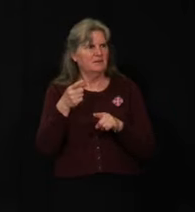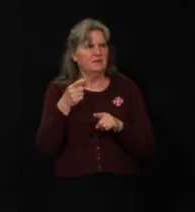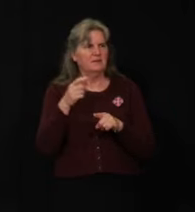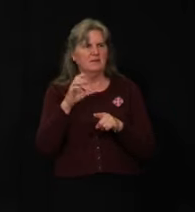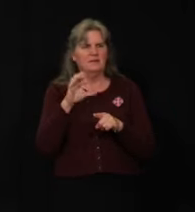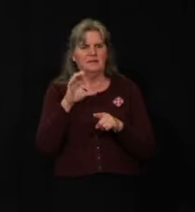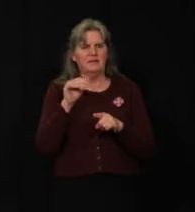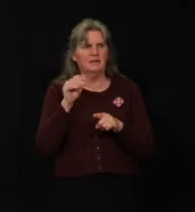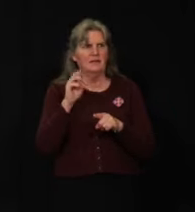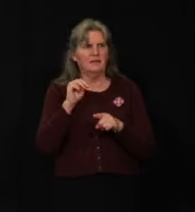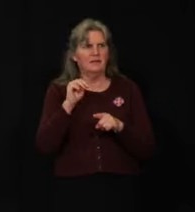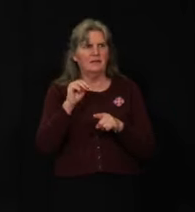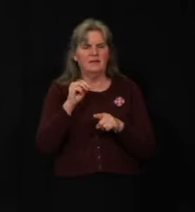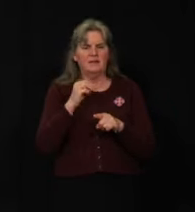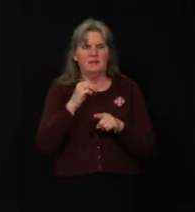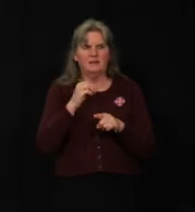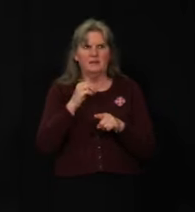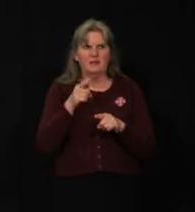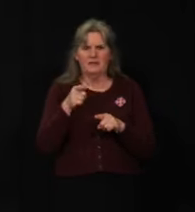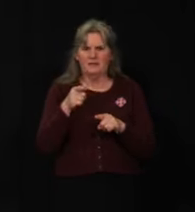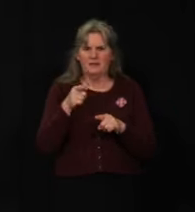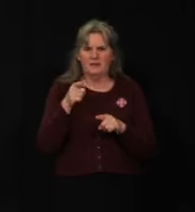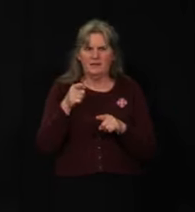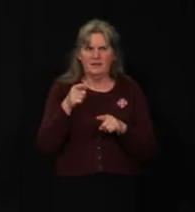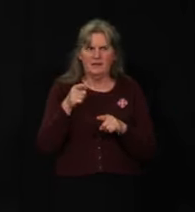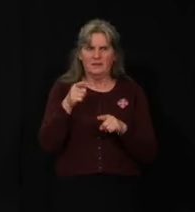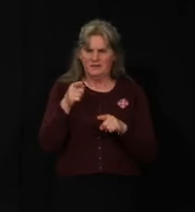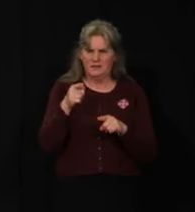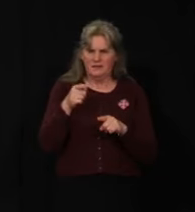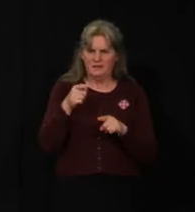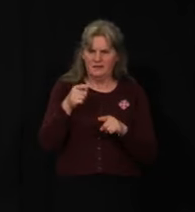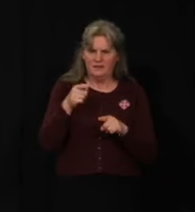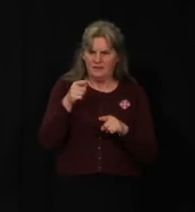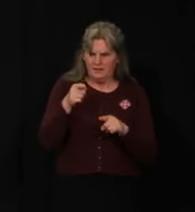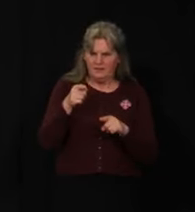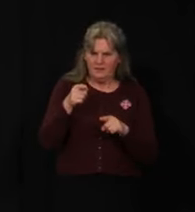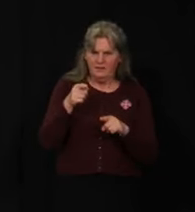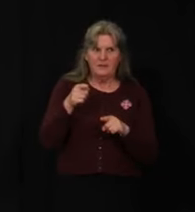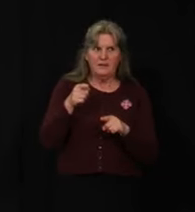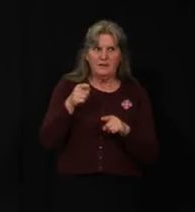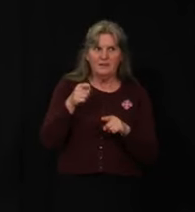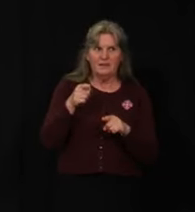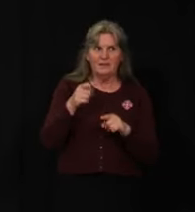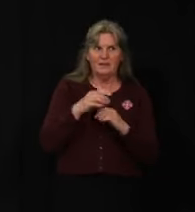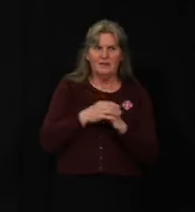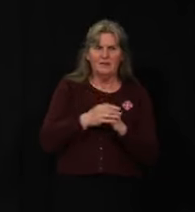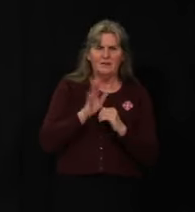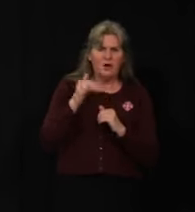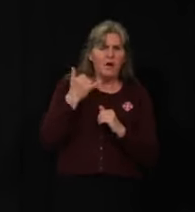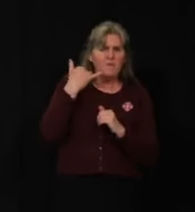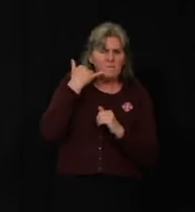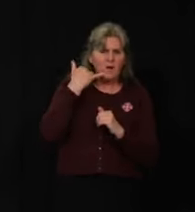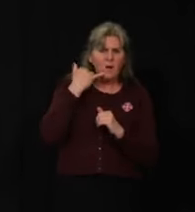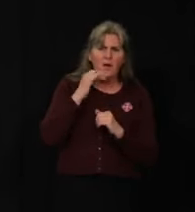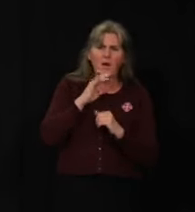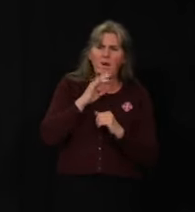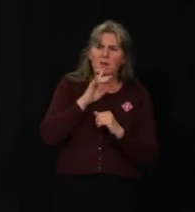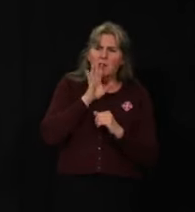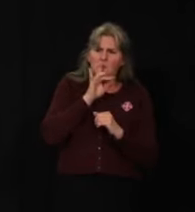Order, guidelines, plans, inspections. The order will be the general order that can be lifted and